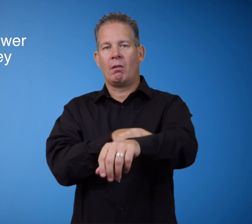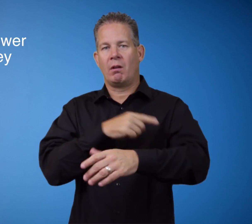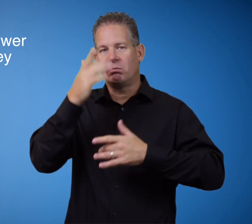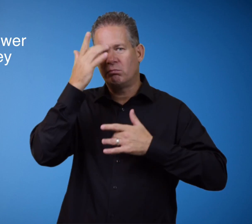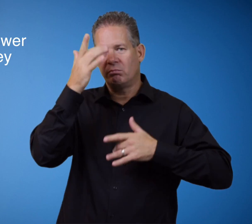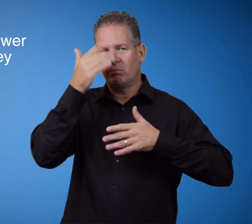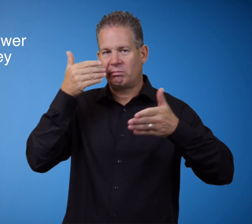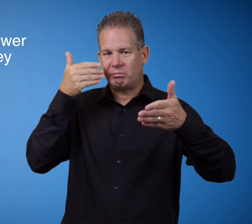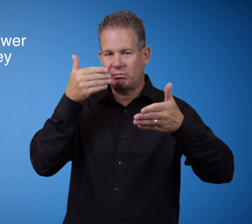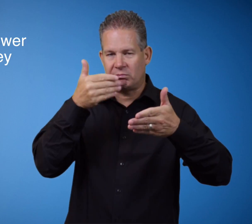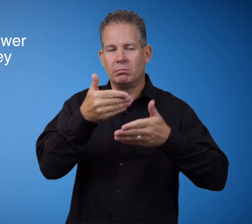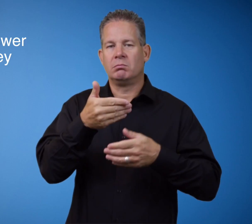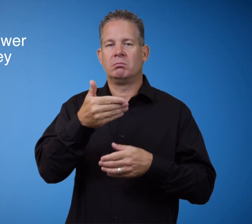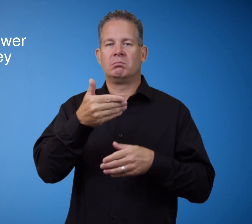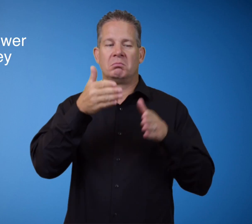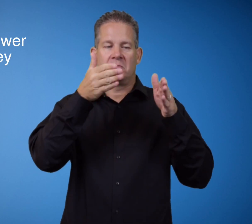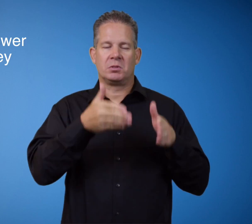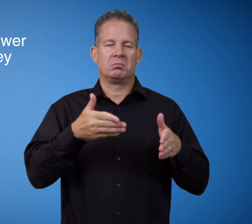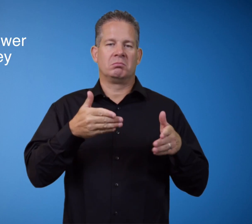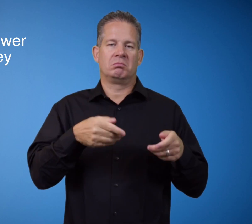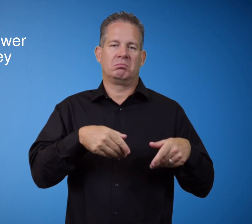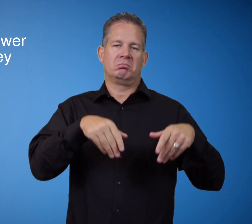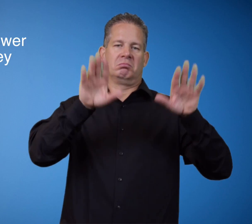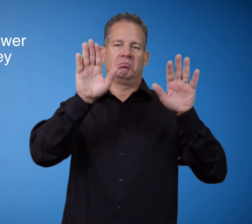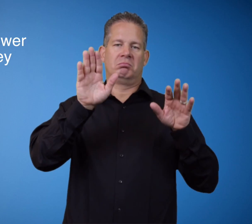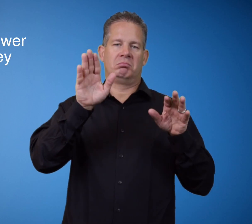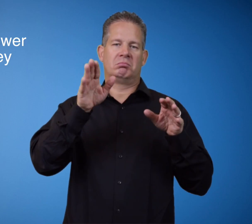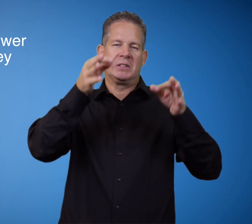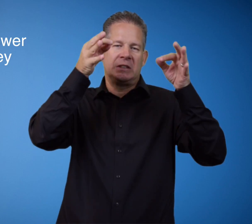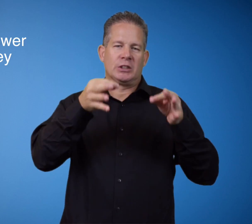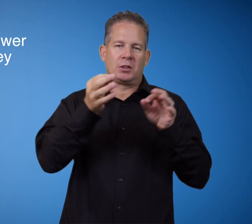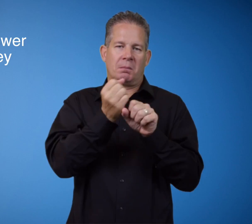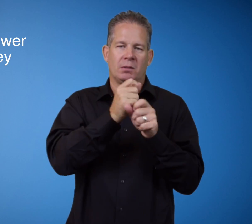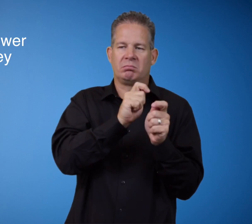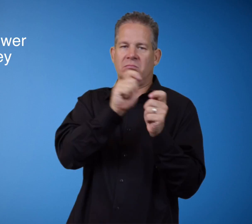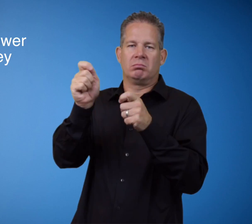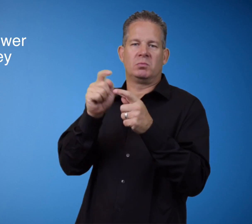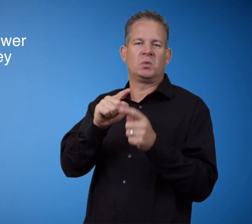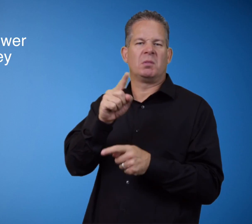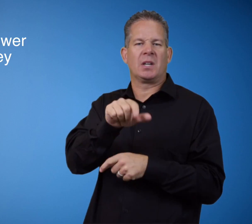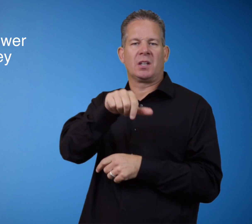has a terminal illness, in which that person may give up their decision-making to someone else.